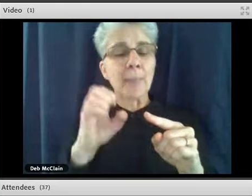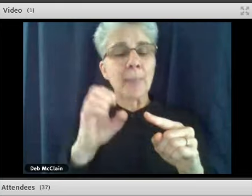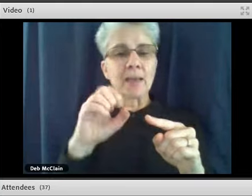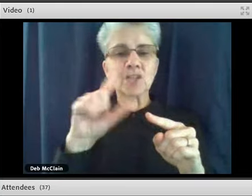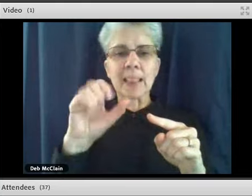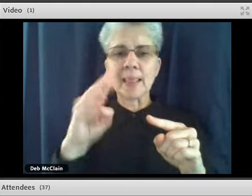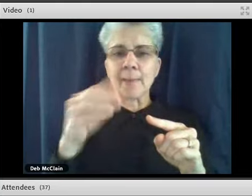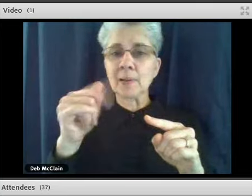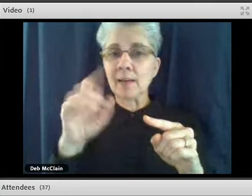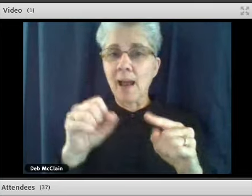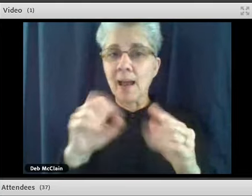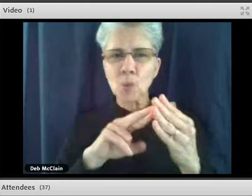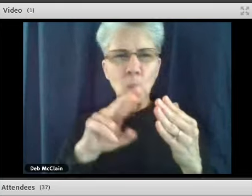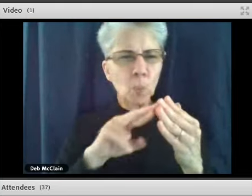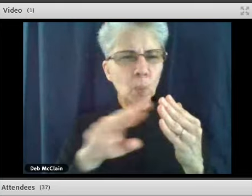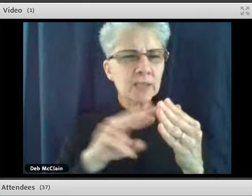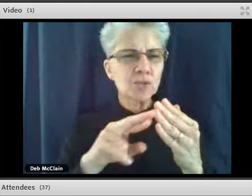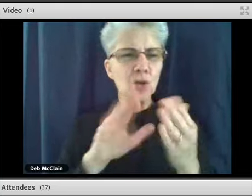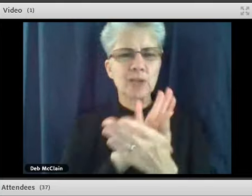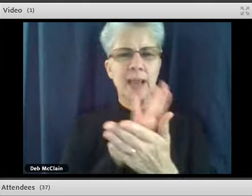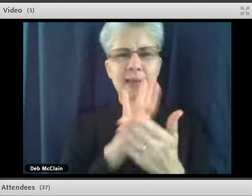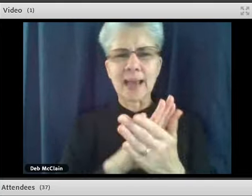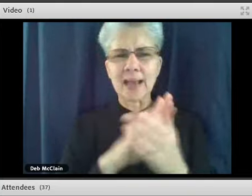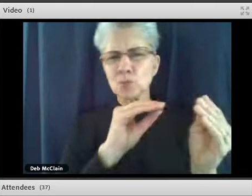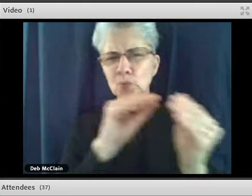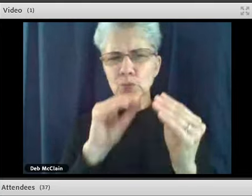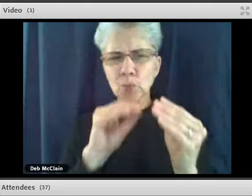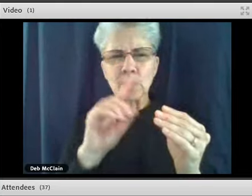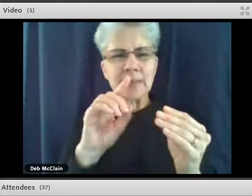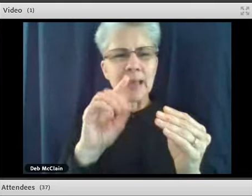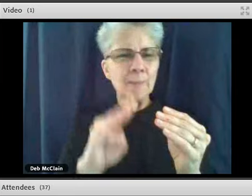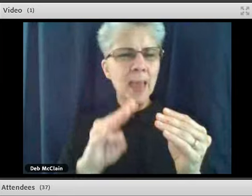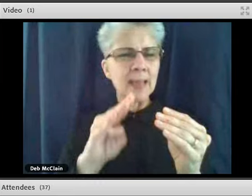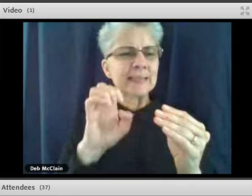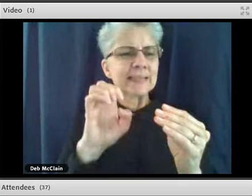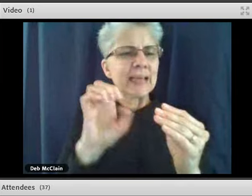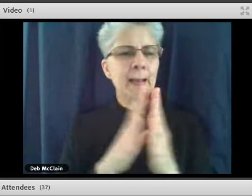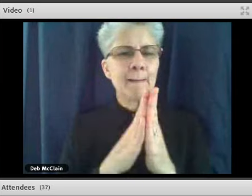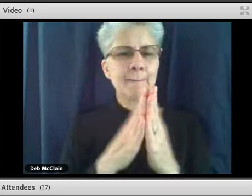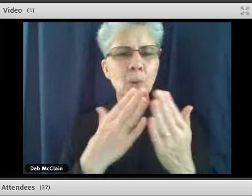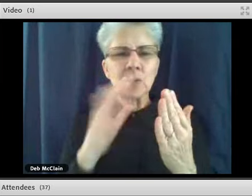But our library homepage, our lib guides, our research guides, handouts and tutorials, databases, e-books,